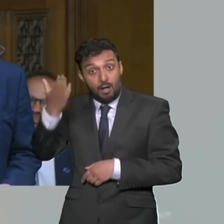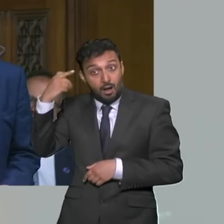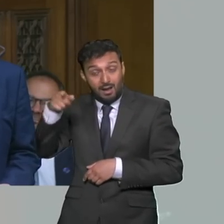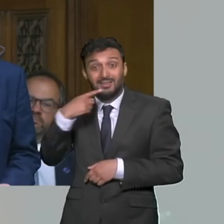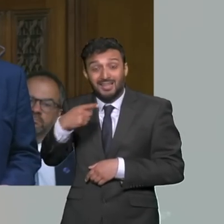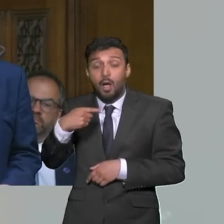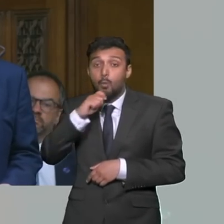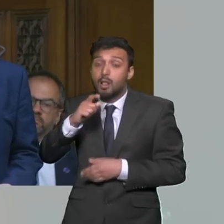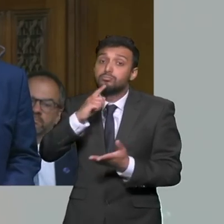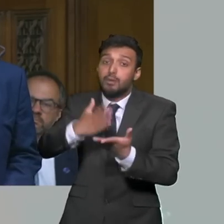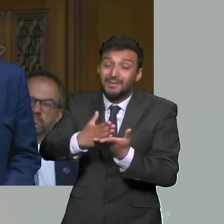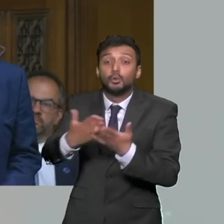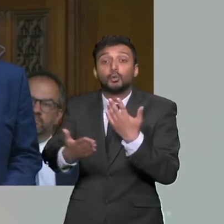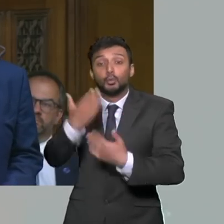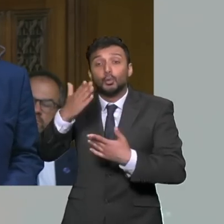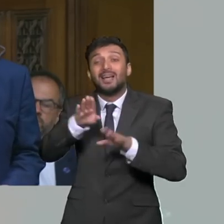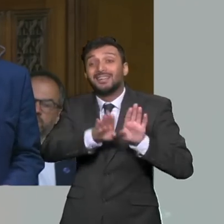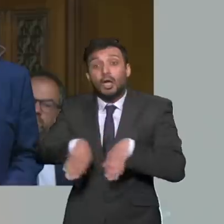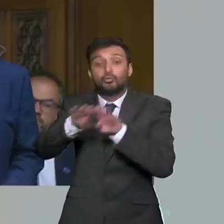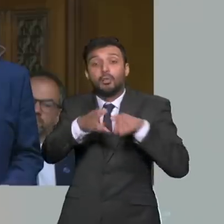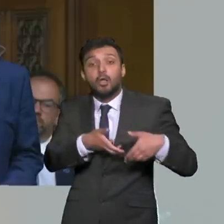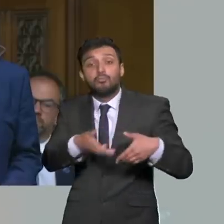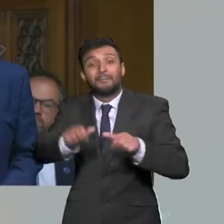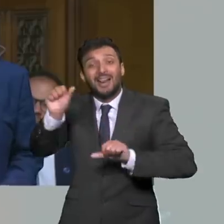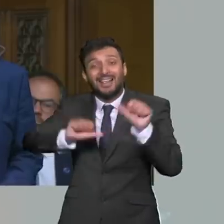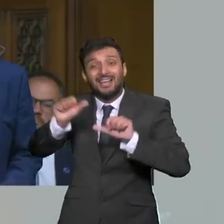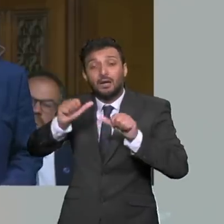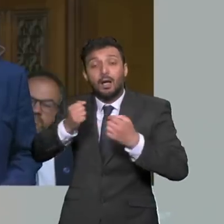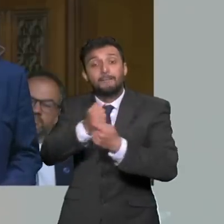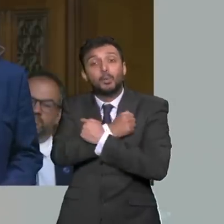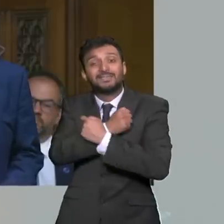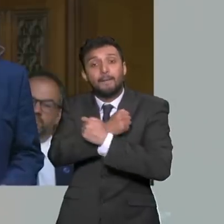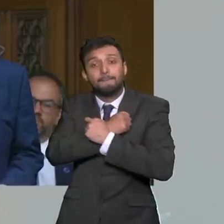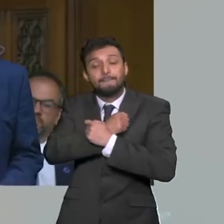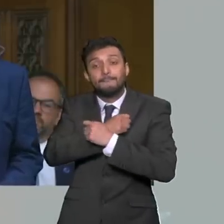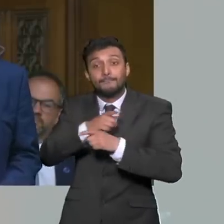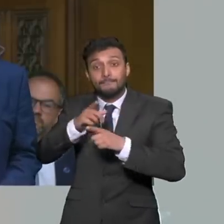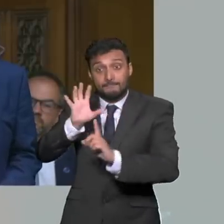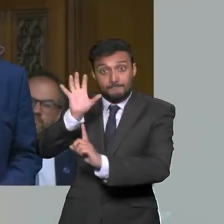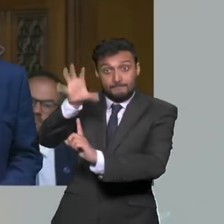league museum in its birthplace, the George Hotel in Huddersfield, and not pull out of